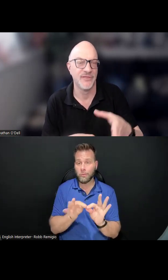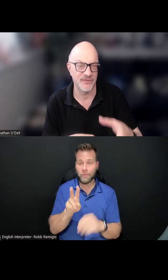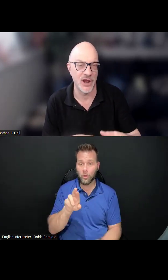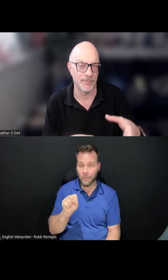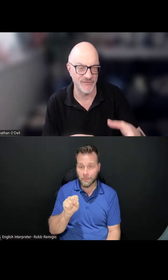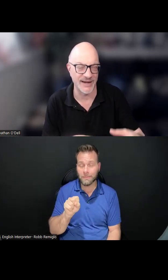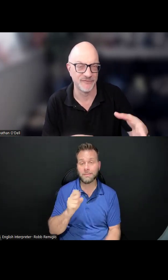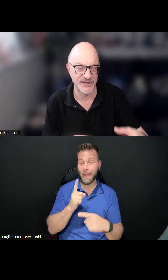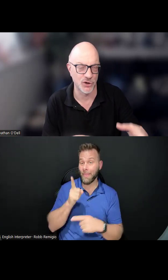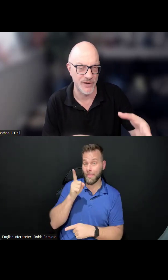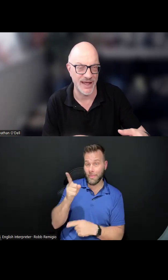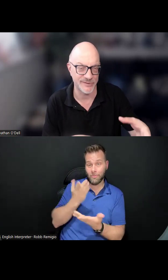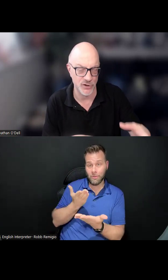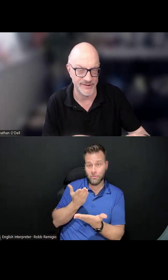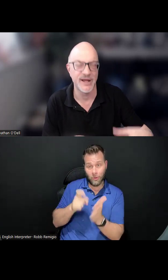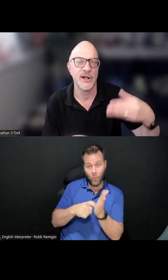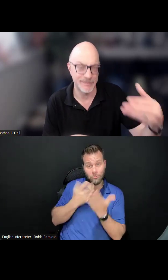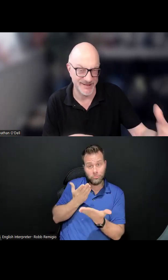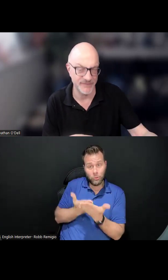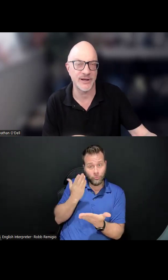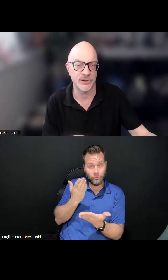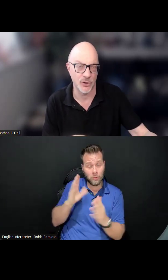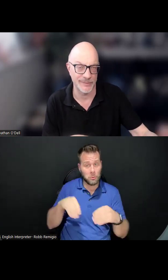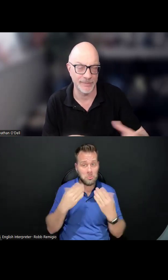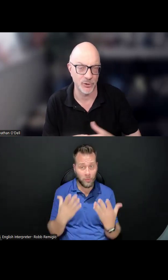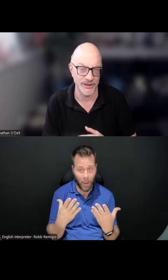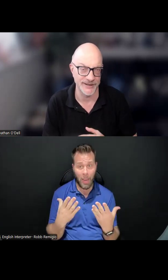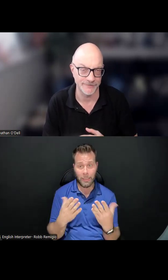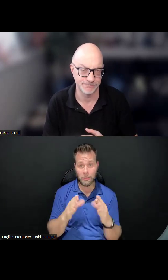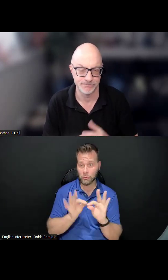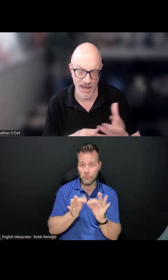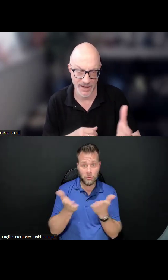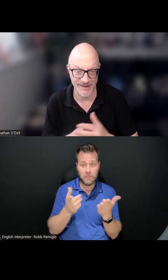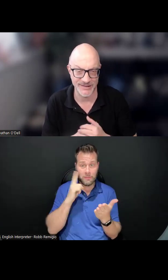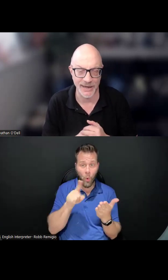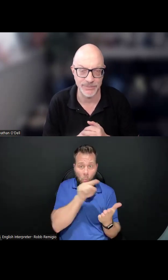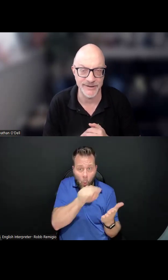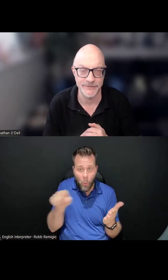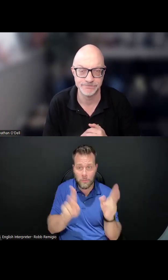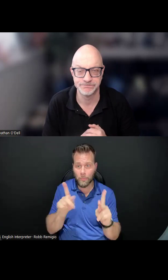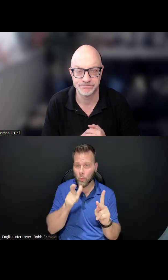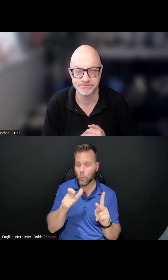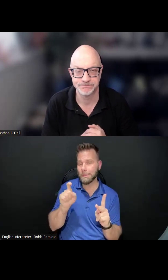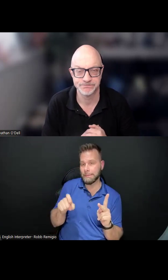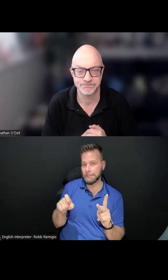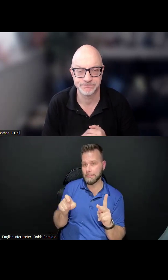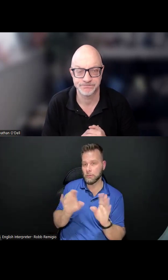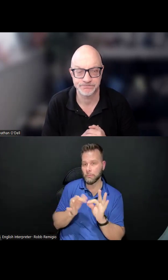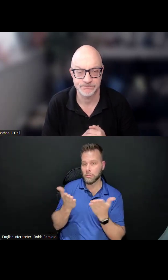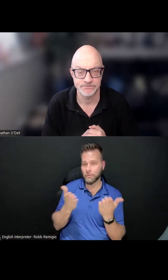Service, and as such, they provide proof they are providing Video Relay services to the